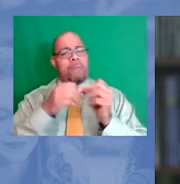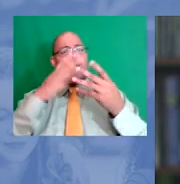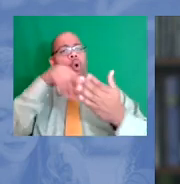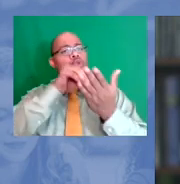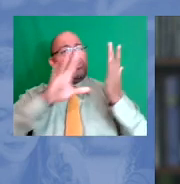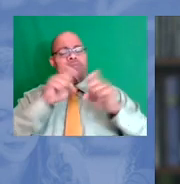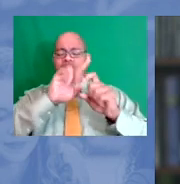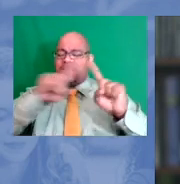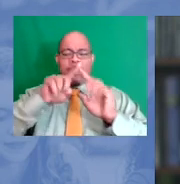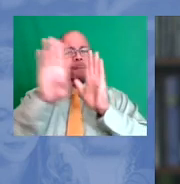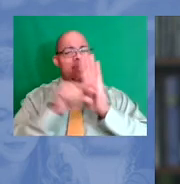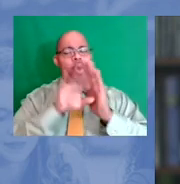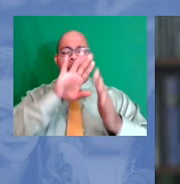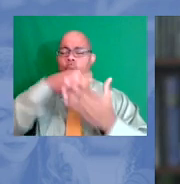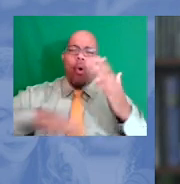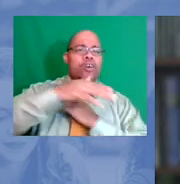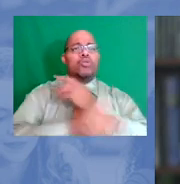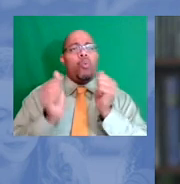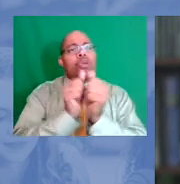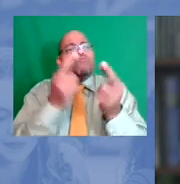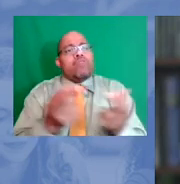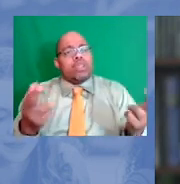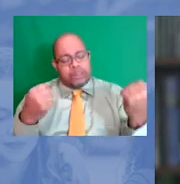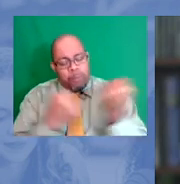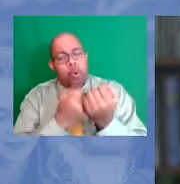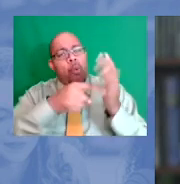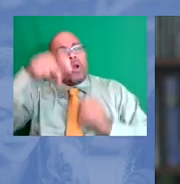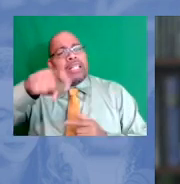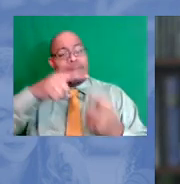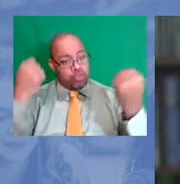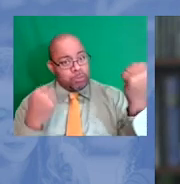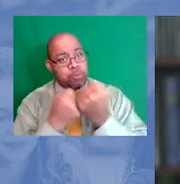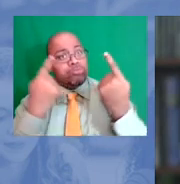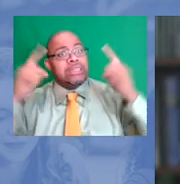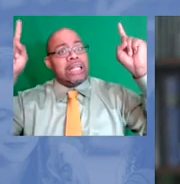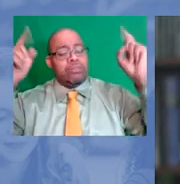OF THE COUNTRY WITH RESOURCES AND SUPPORT THEY NEED TO SUCCEED AND THRIVE IN OUR SOCIETY.